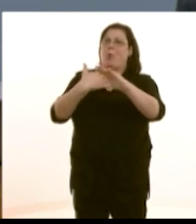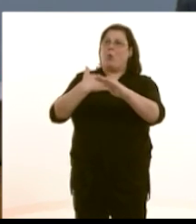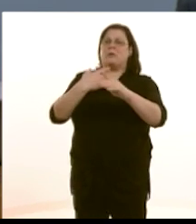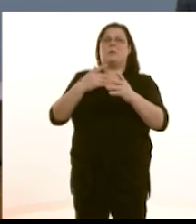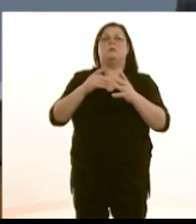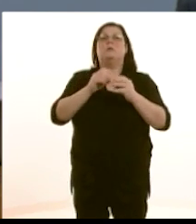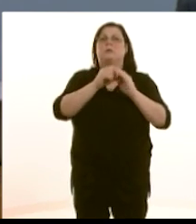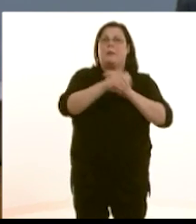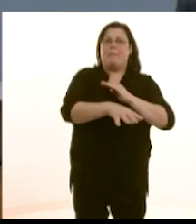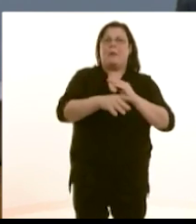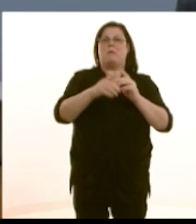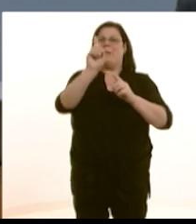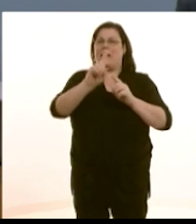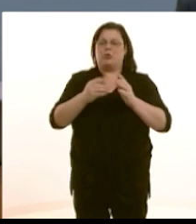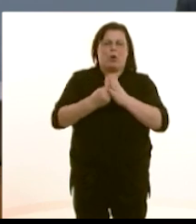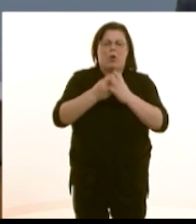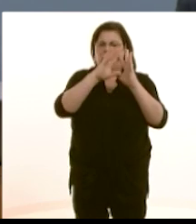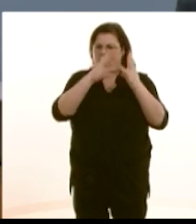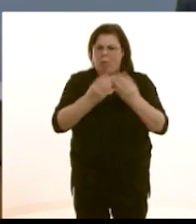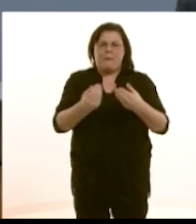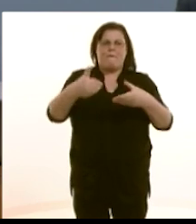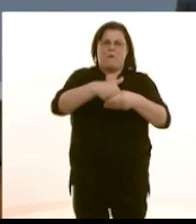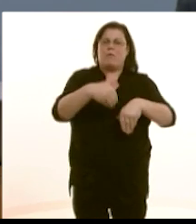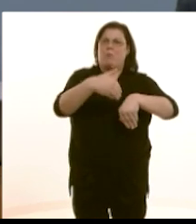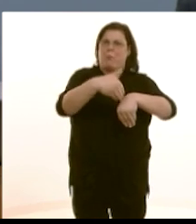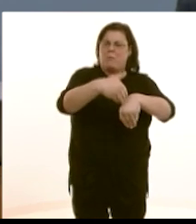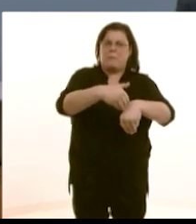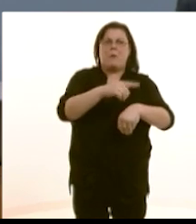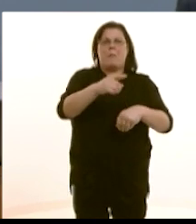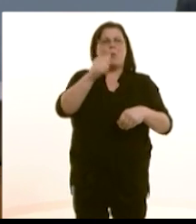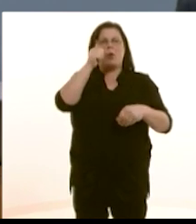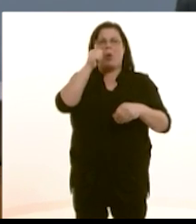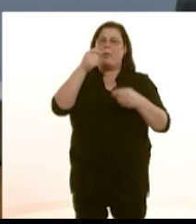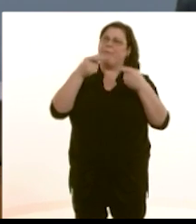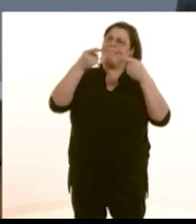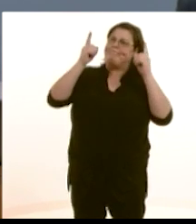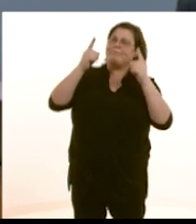parts of the equation, but the chief executive of Tata Steel Europe did point to business